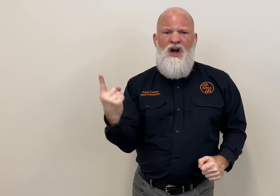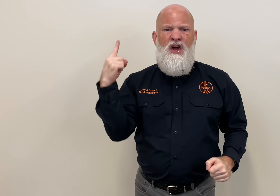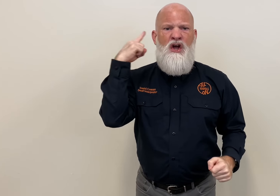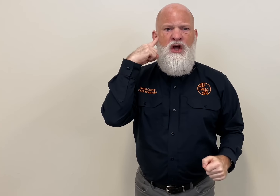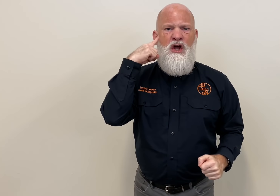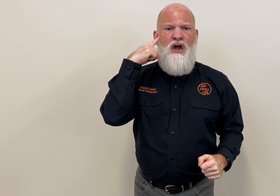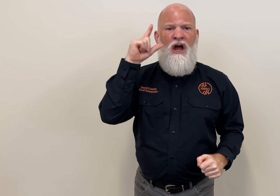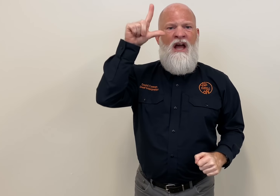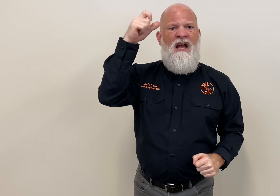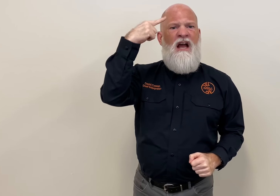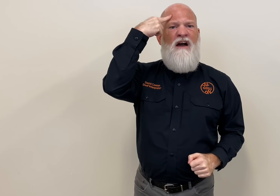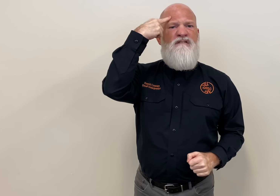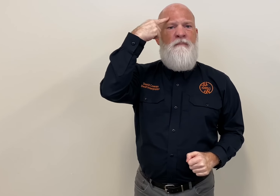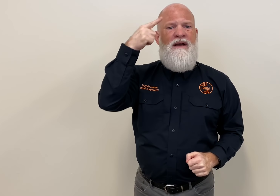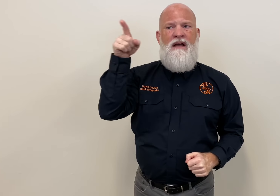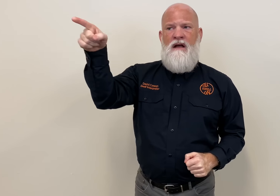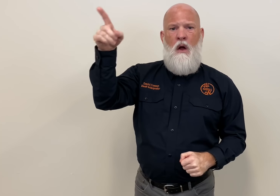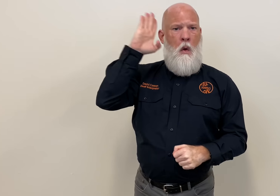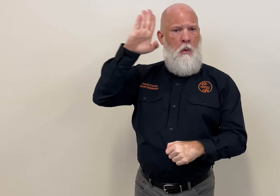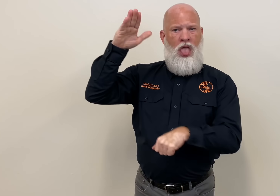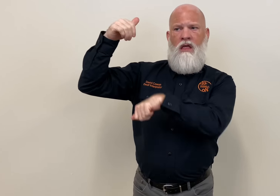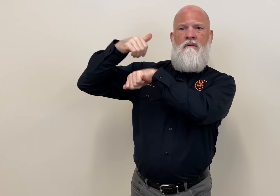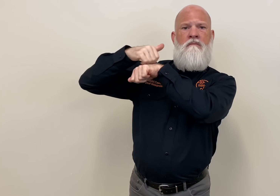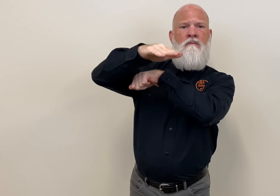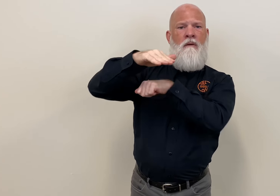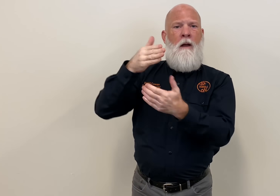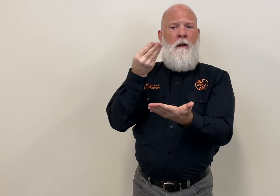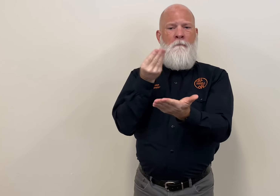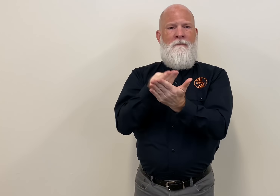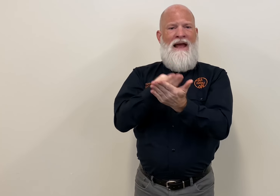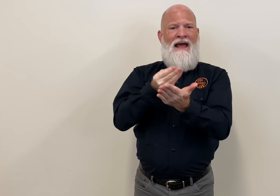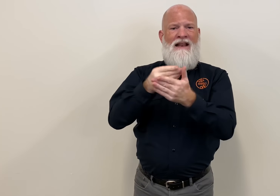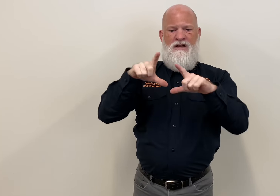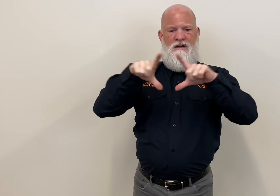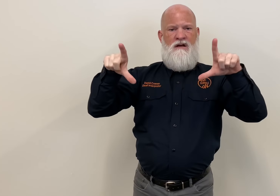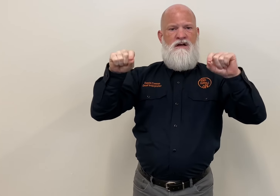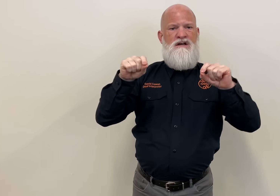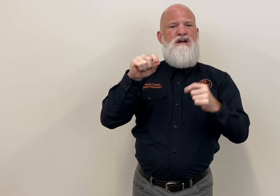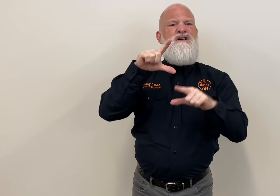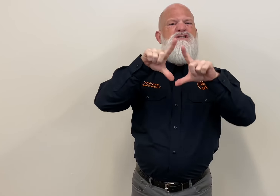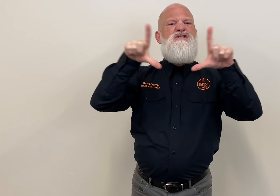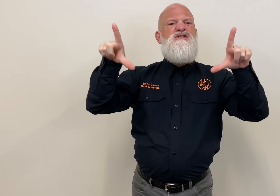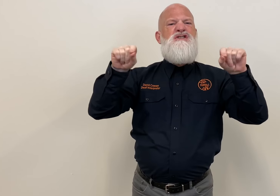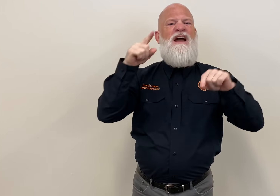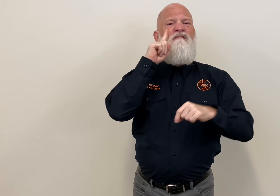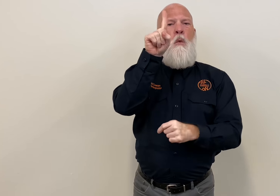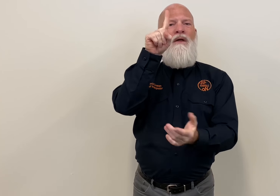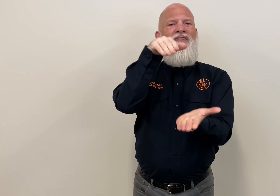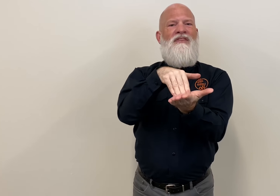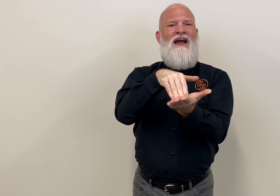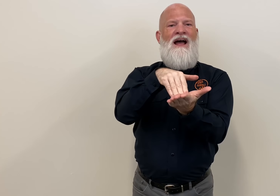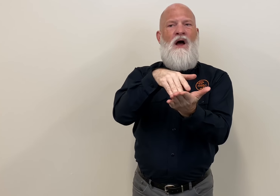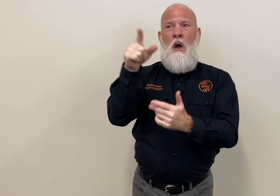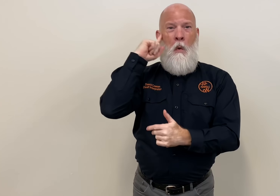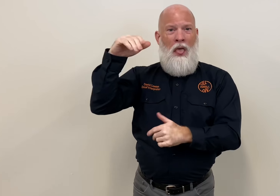I heard the government is sending out money to people